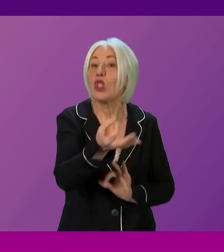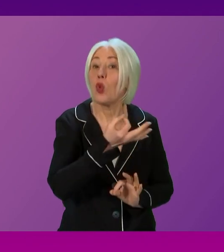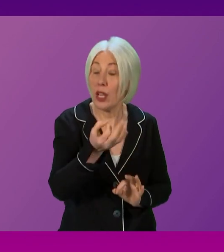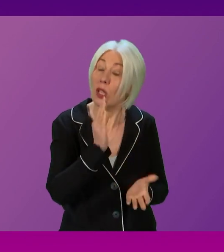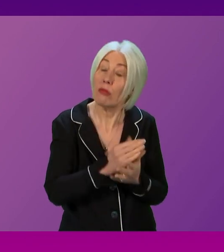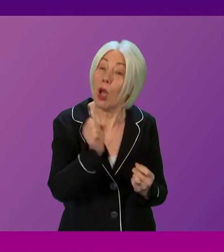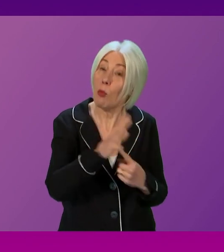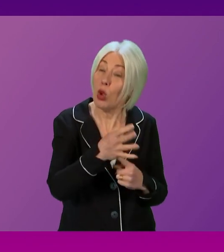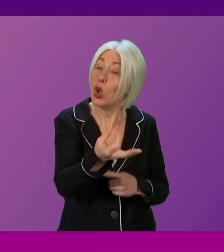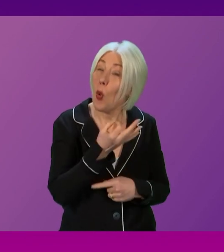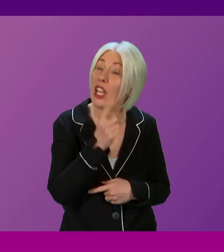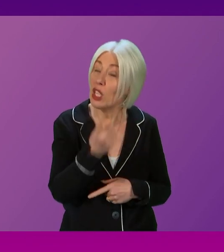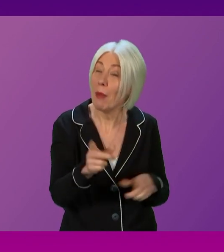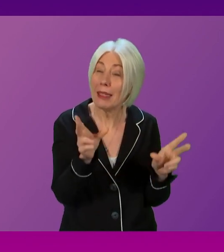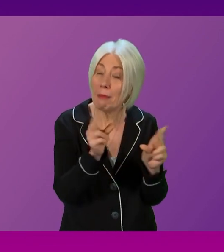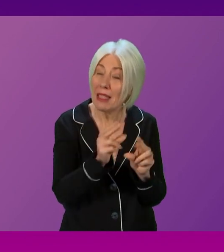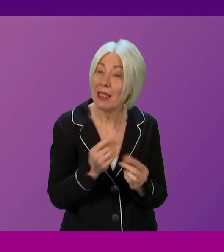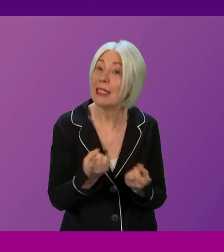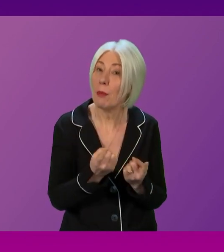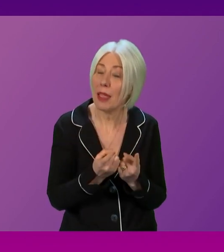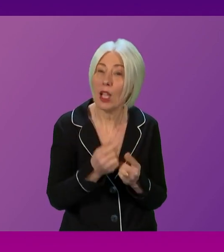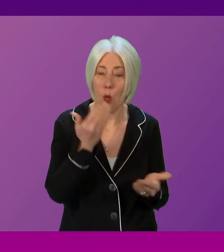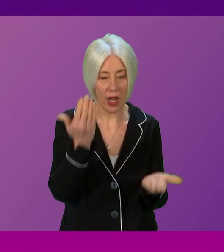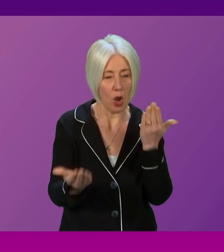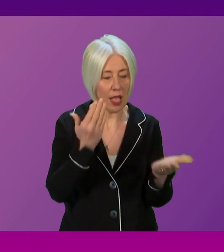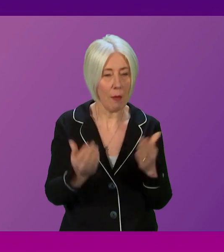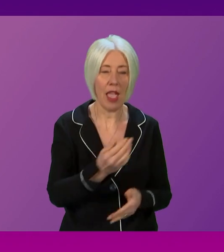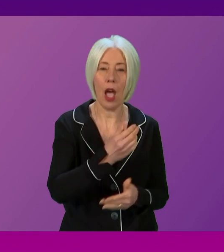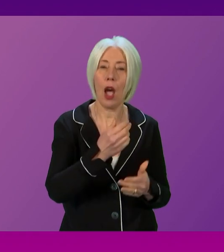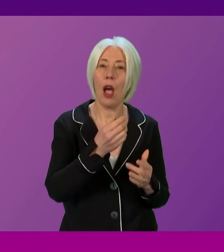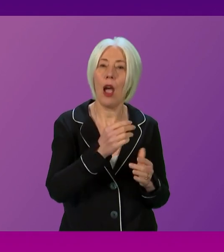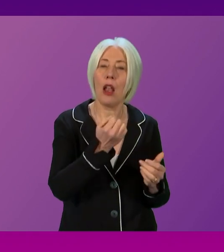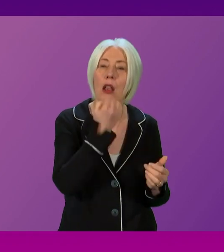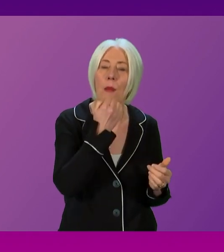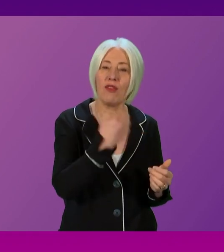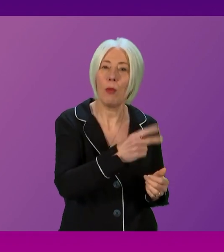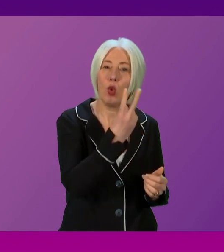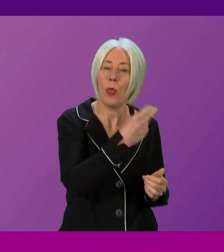questions are—when he compares figures from 2018 with figures now, and that is the global pandemic